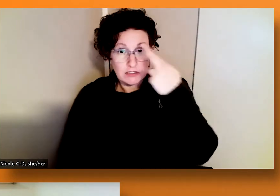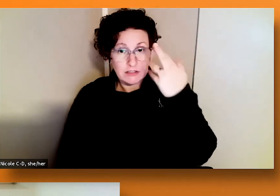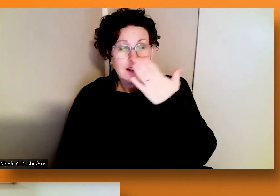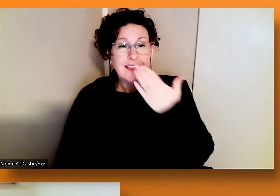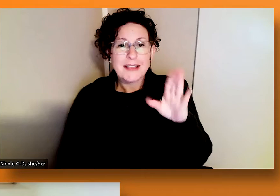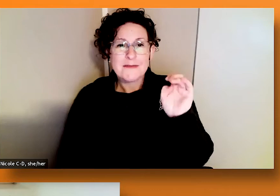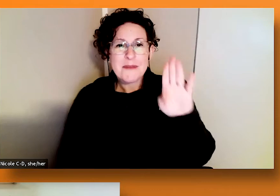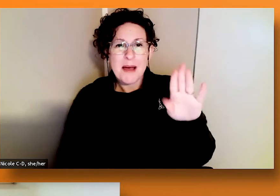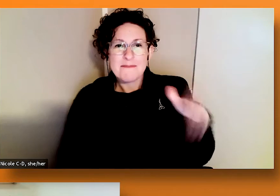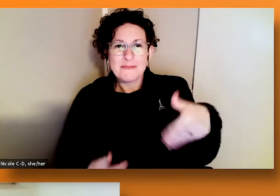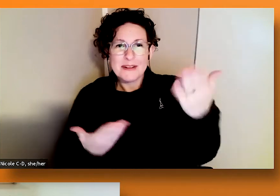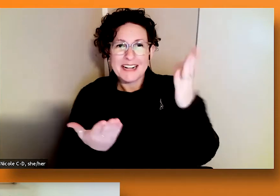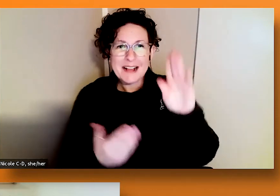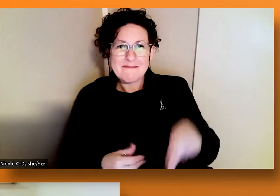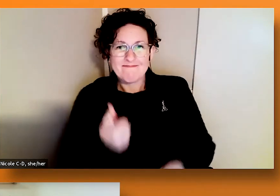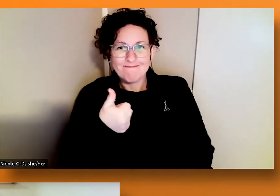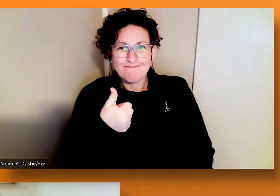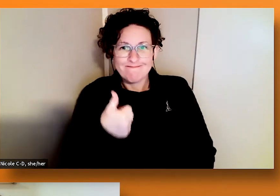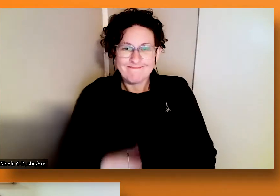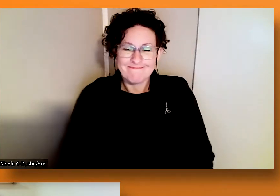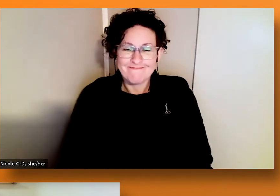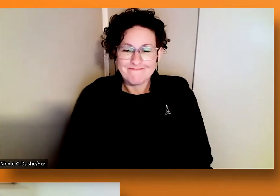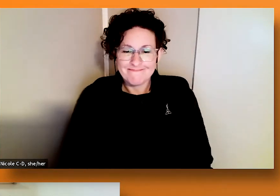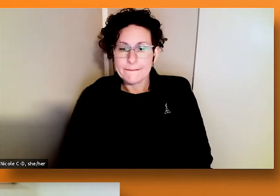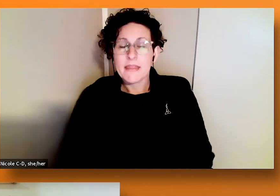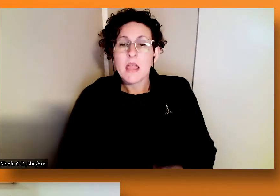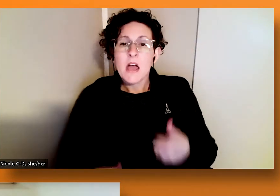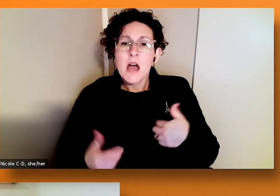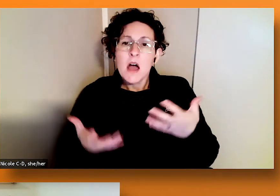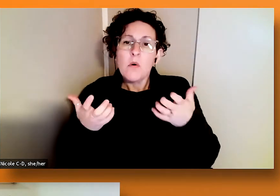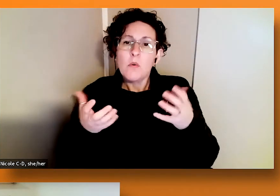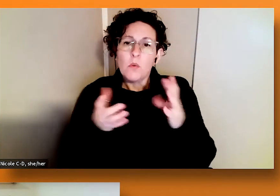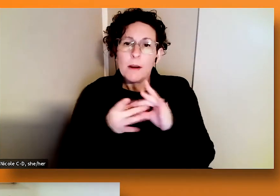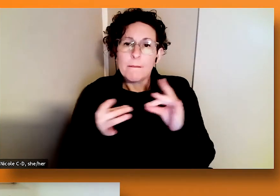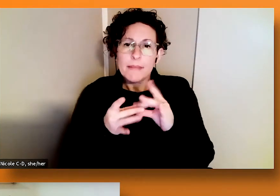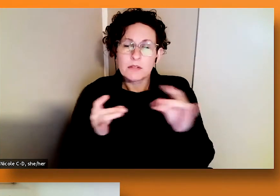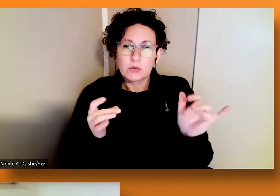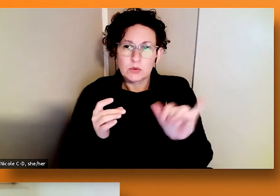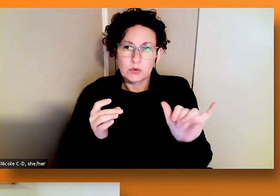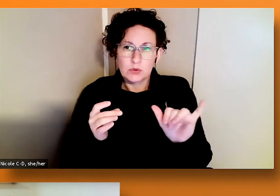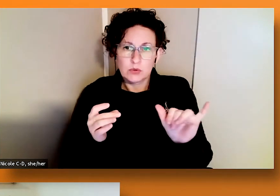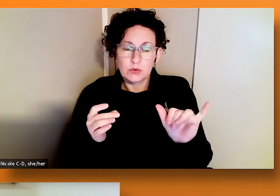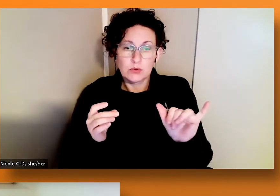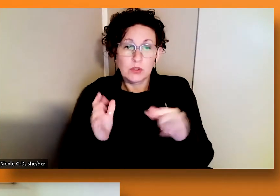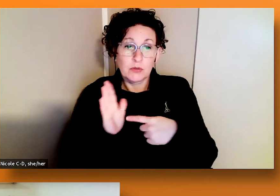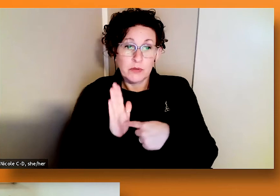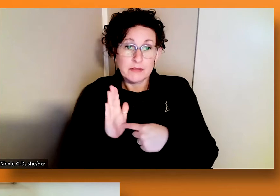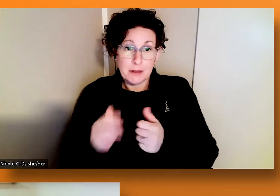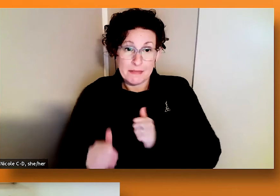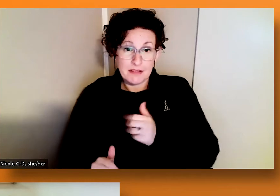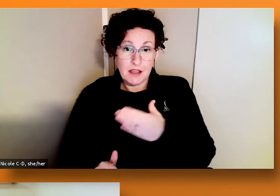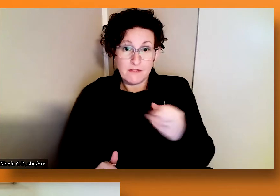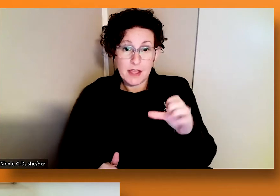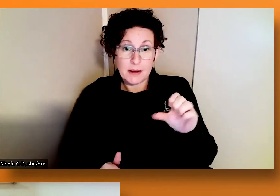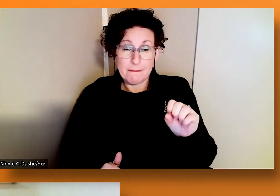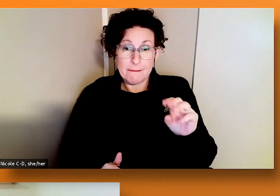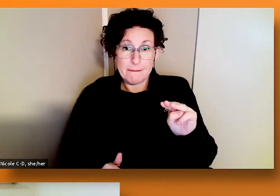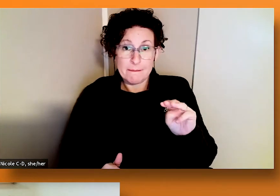So thank you, Bob, for bringing that up. I want to mention, too, on behalf of myself and Mary,